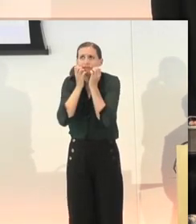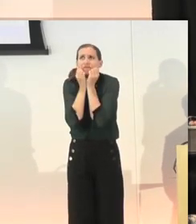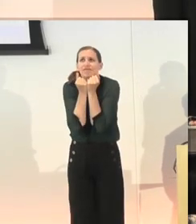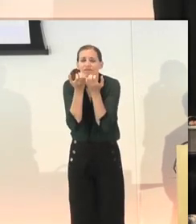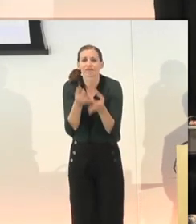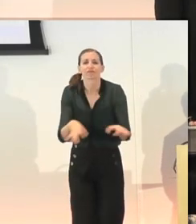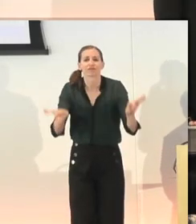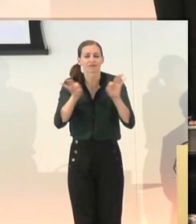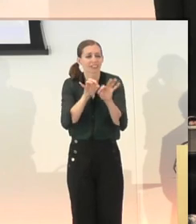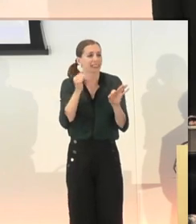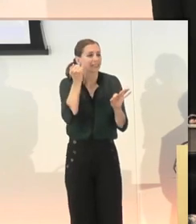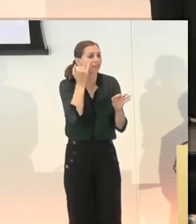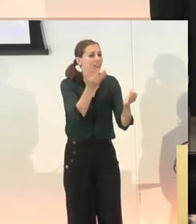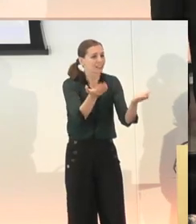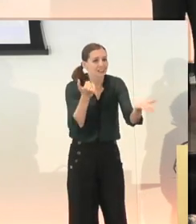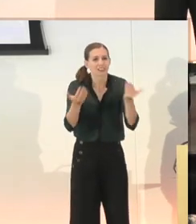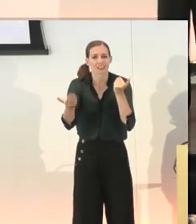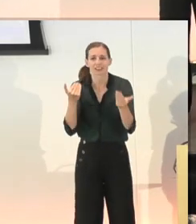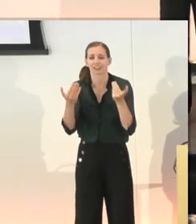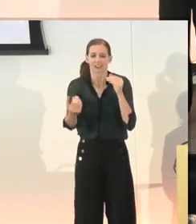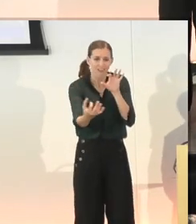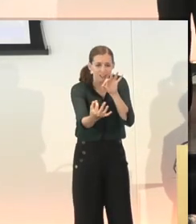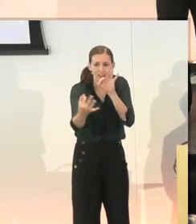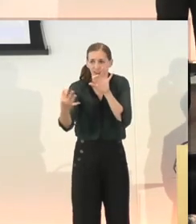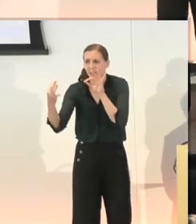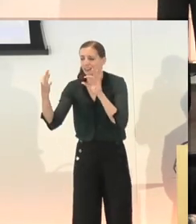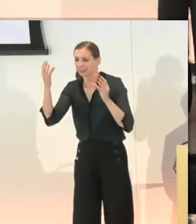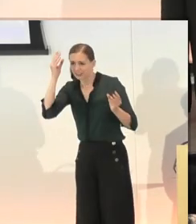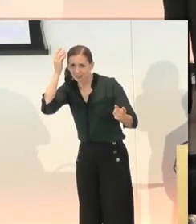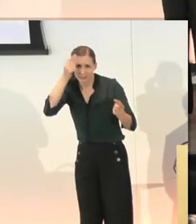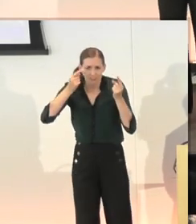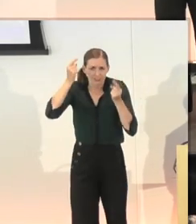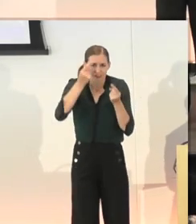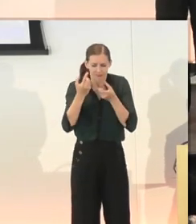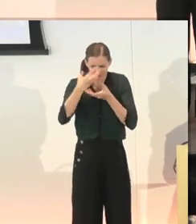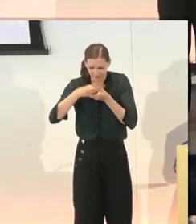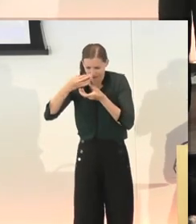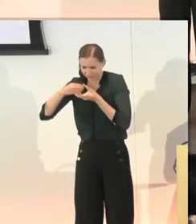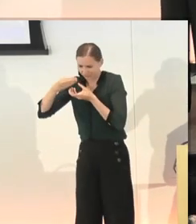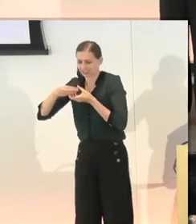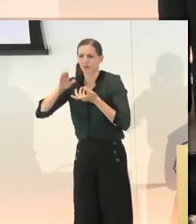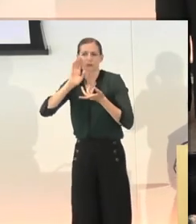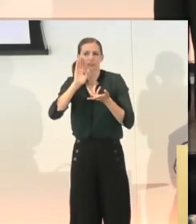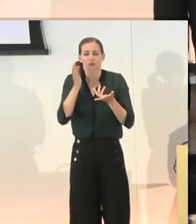current special computing and played forward, we will get this role, really challenging work there.